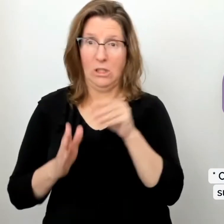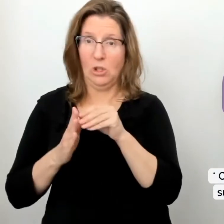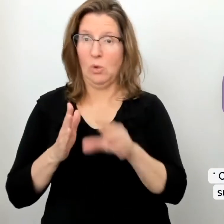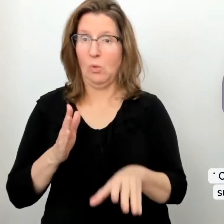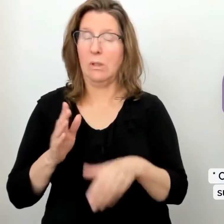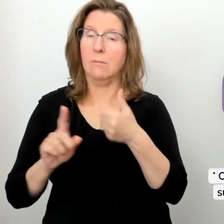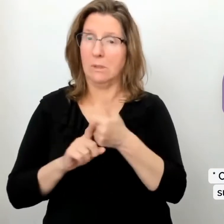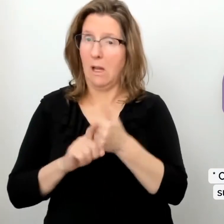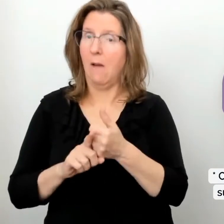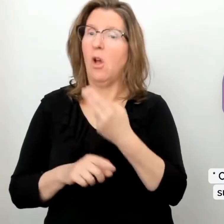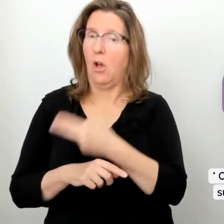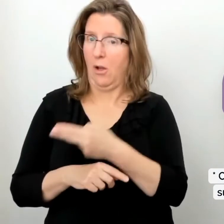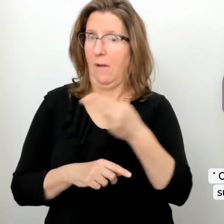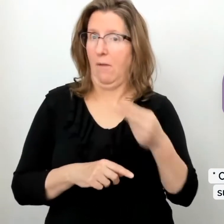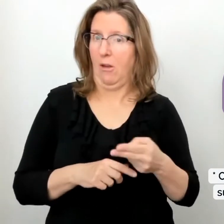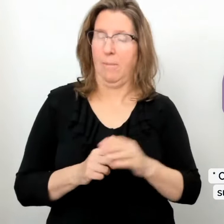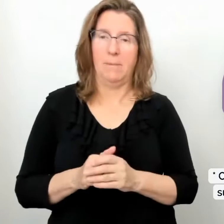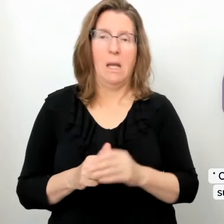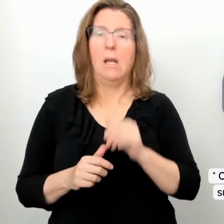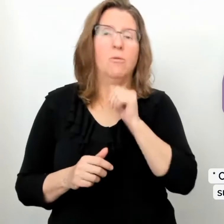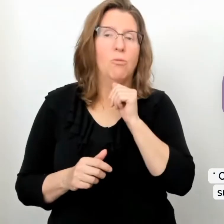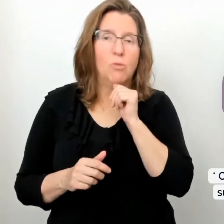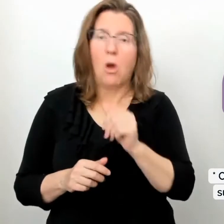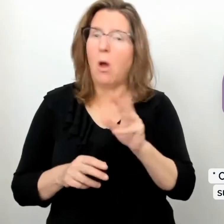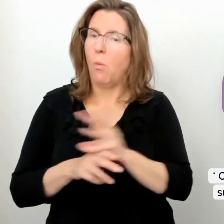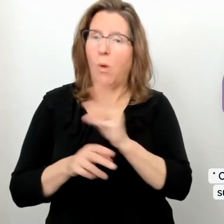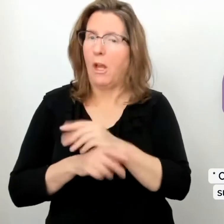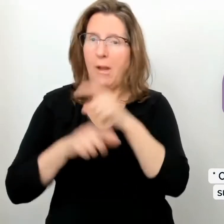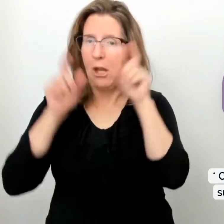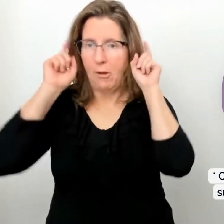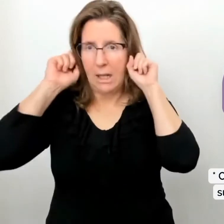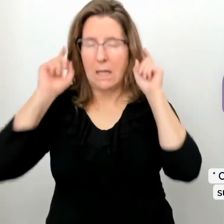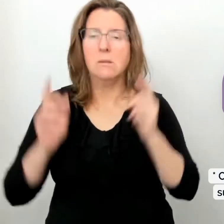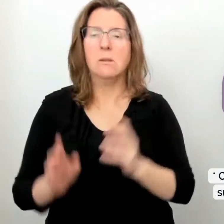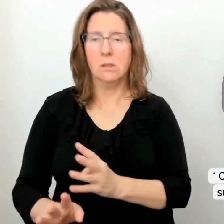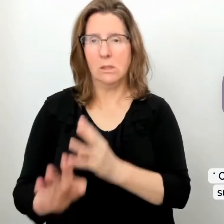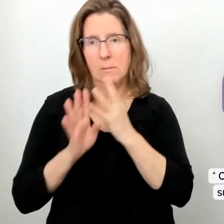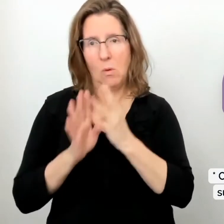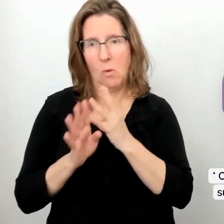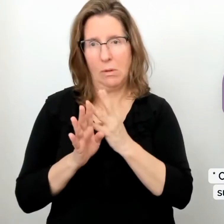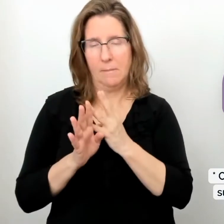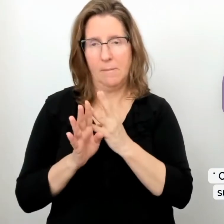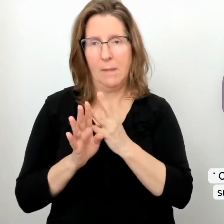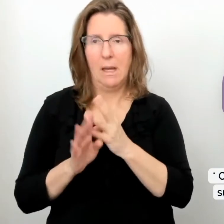One of my hard of hearing students, who didn't wear hearing aids, spoke for himself.